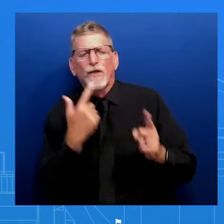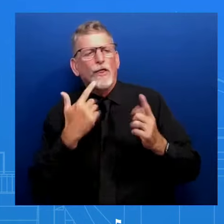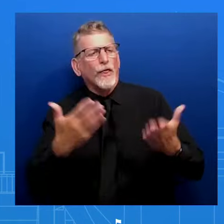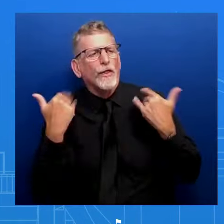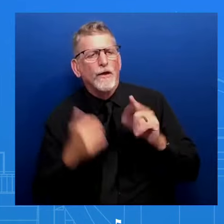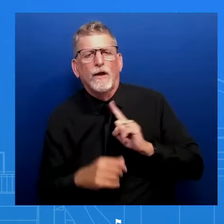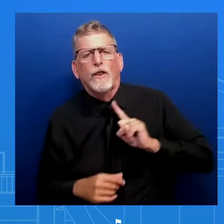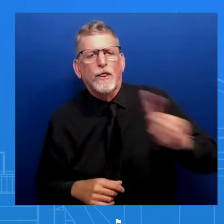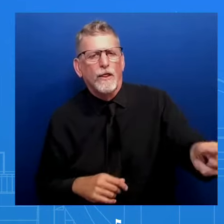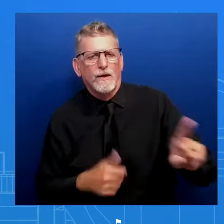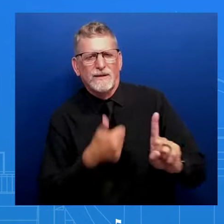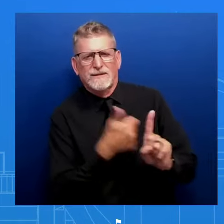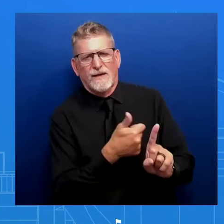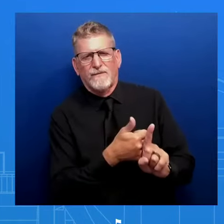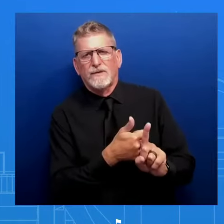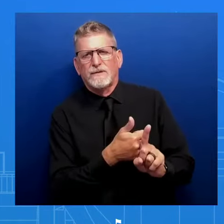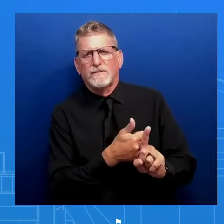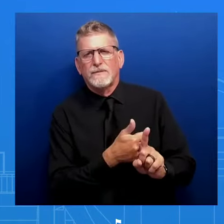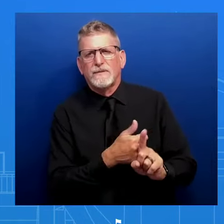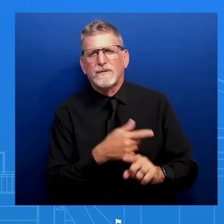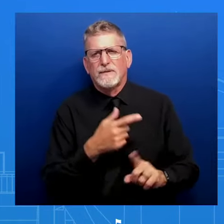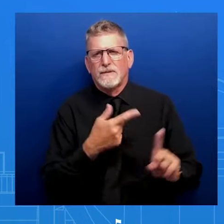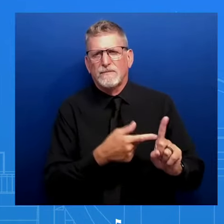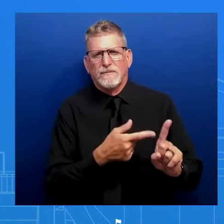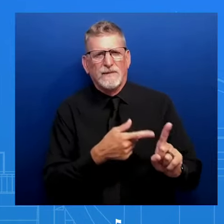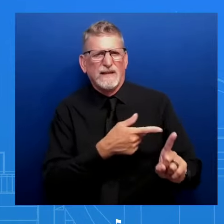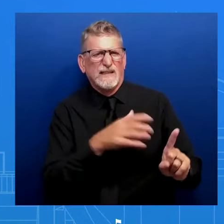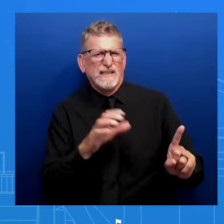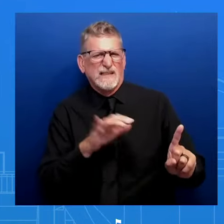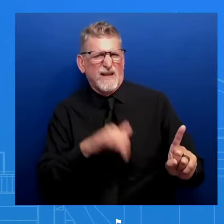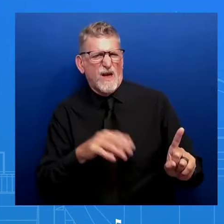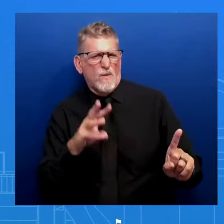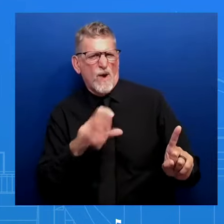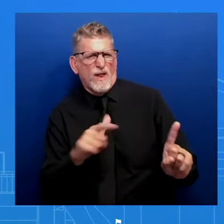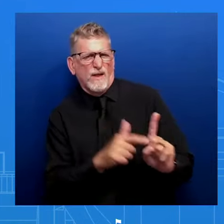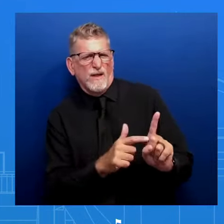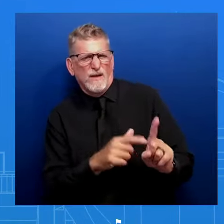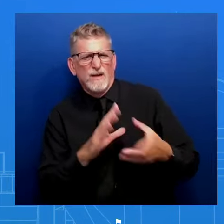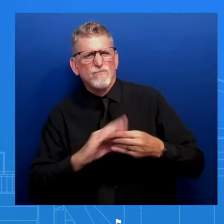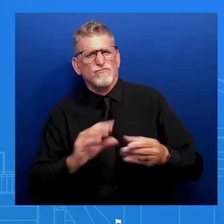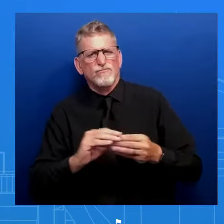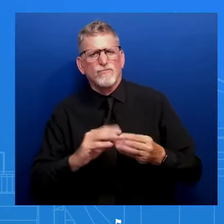talking about the risks that Americans might take if they go to Ukraine. They should not go.